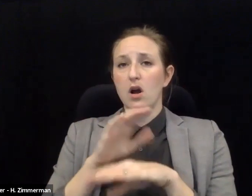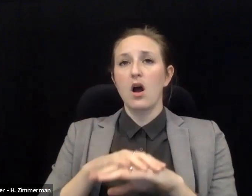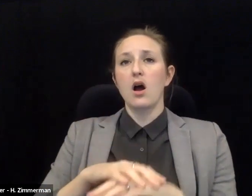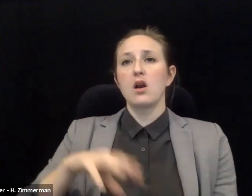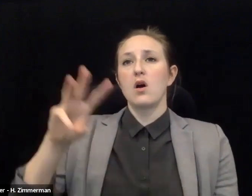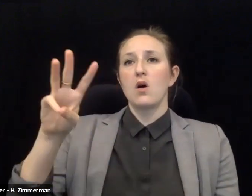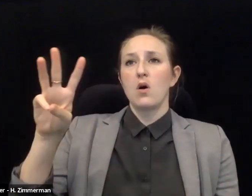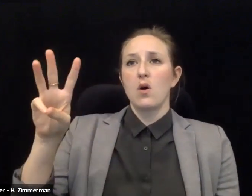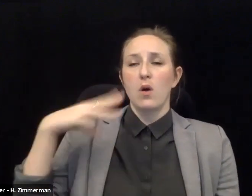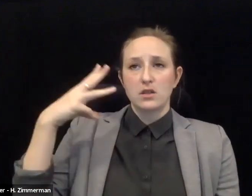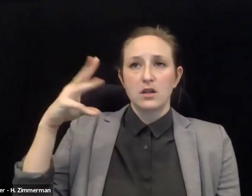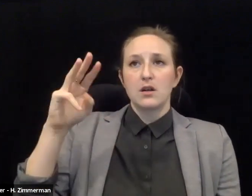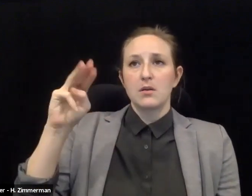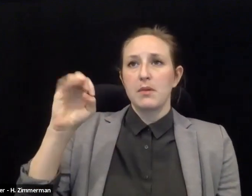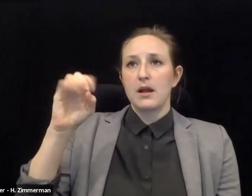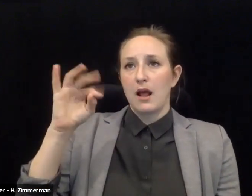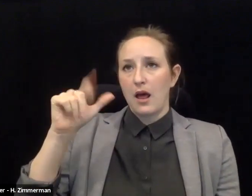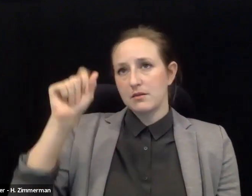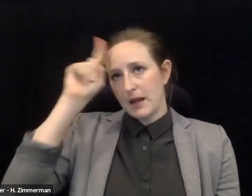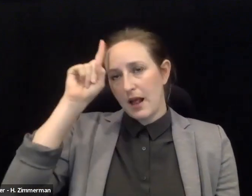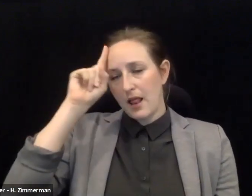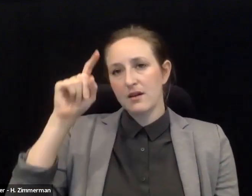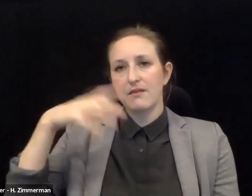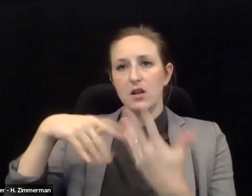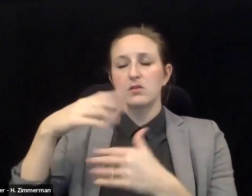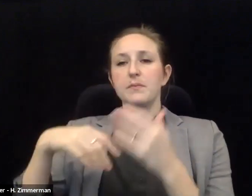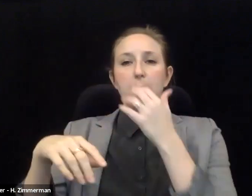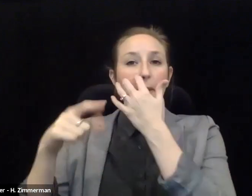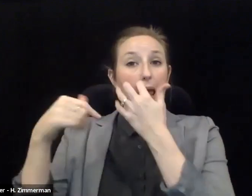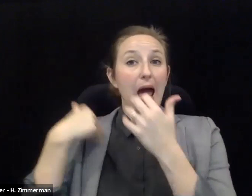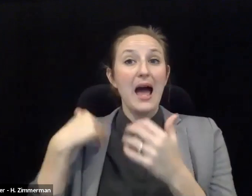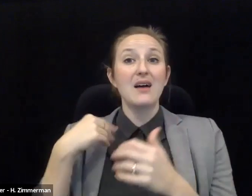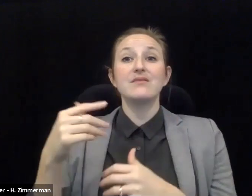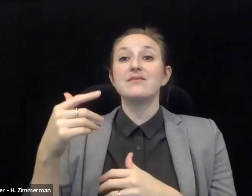Fellowship. They have leaders from Africa come to do, there's